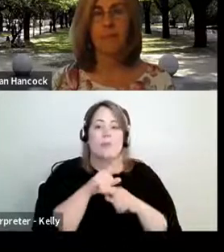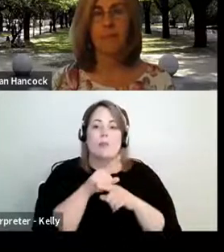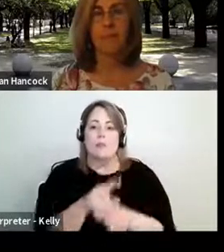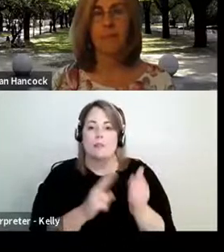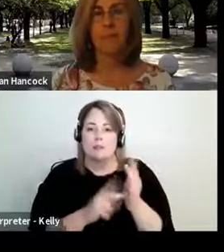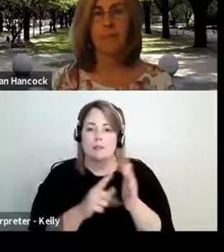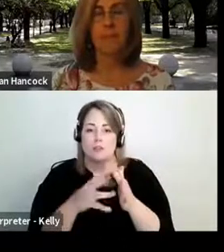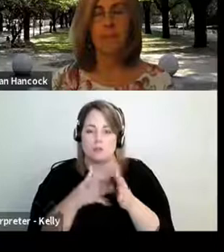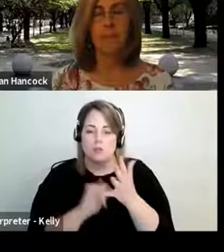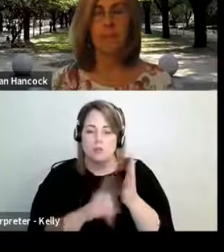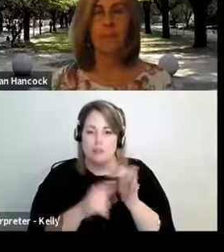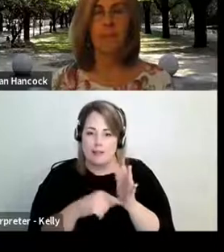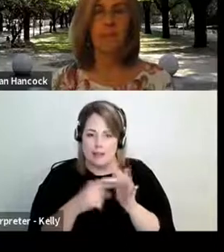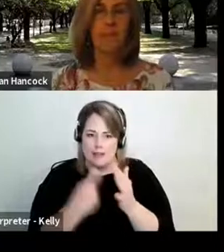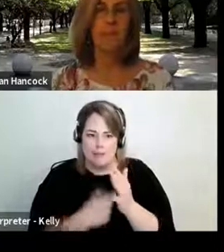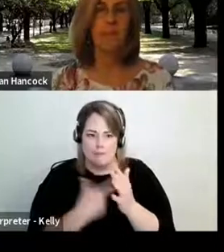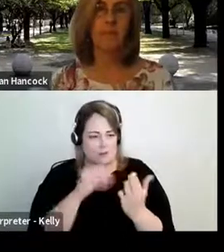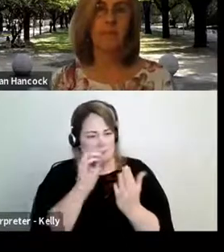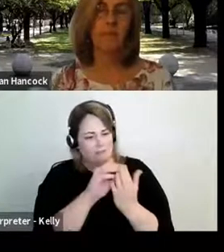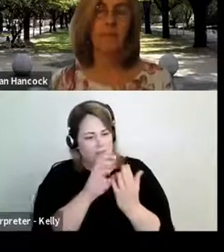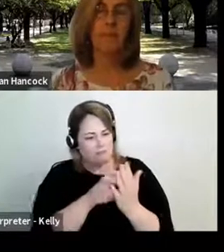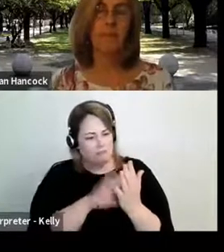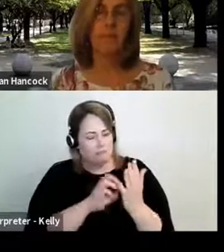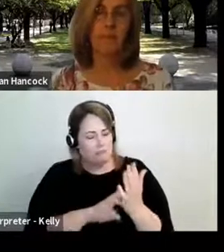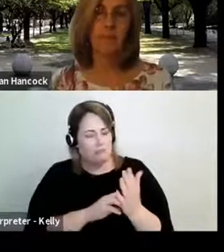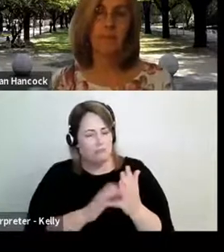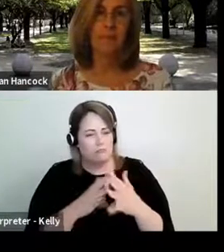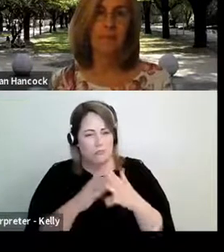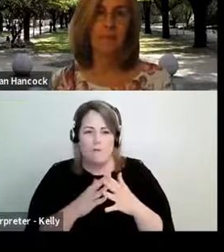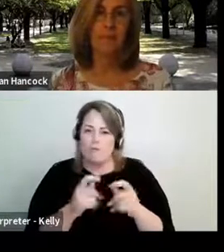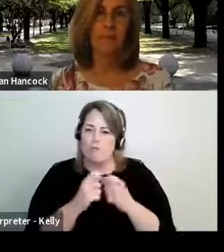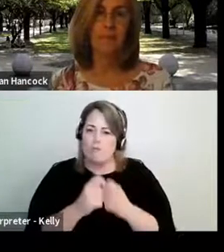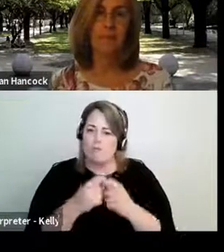information about the program and highlighted employment opportunities that could be